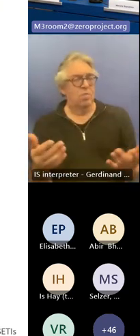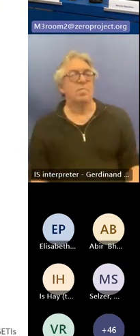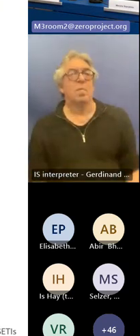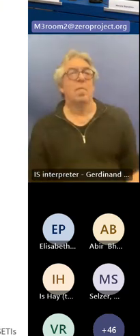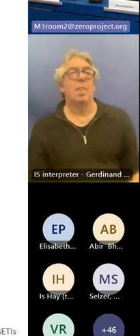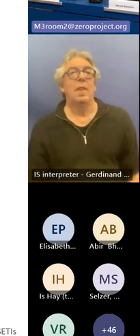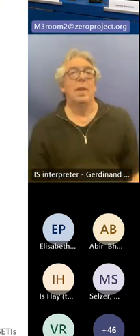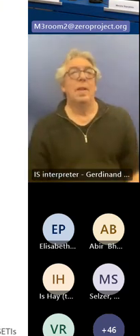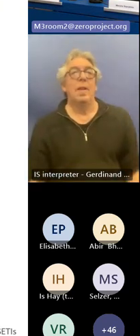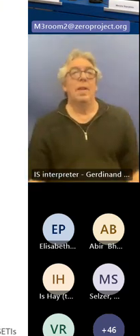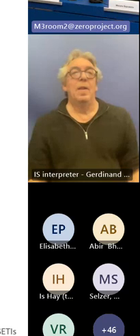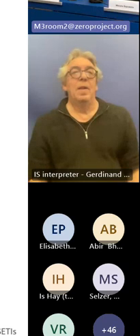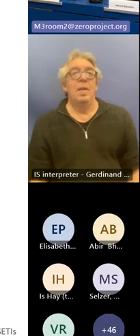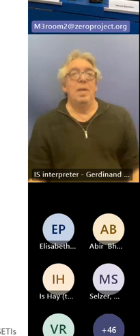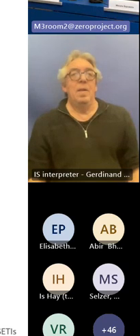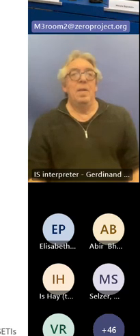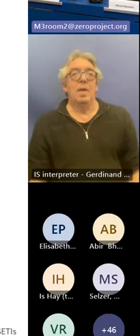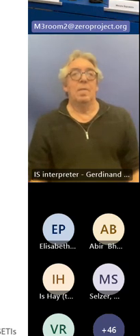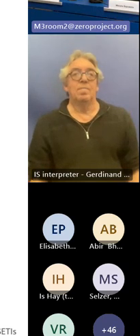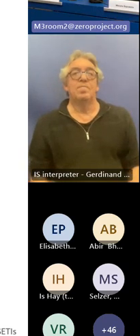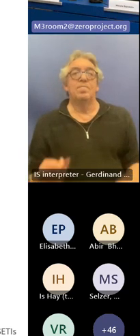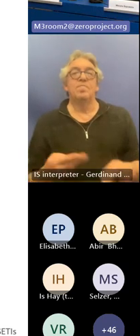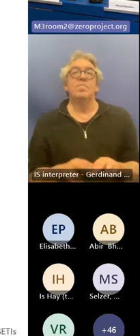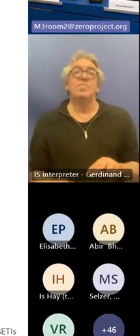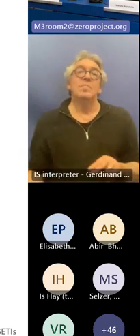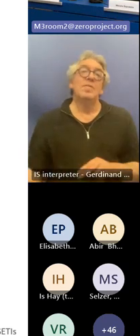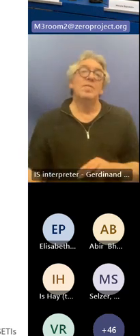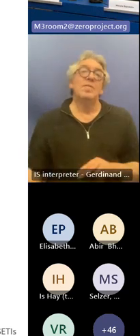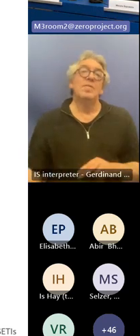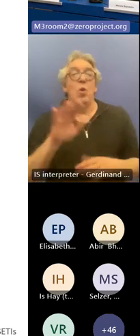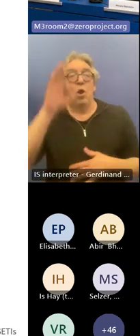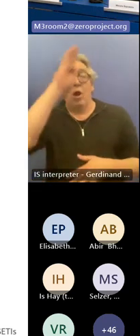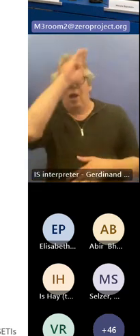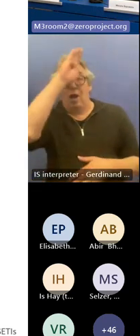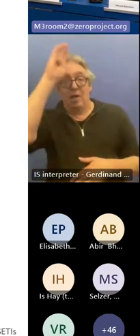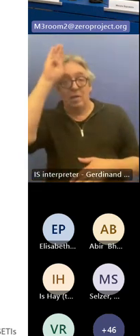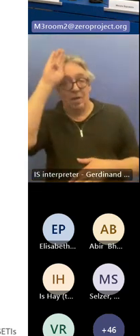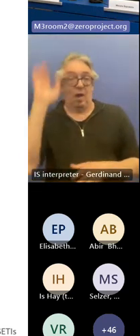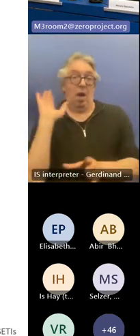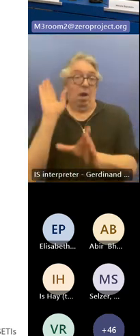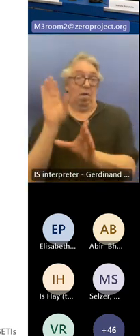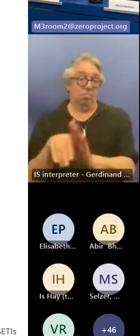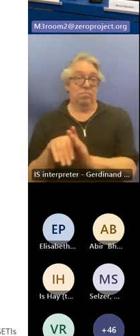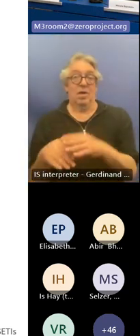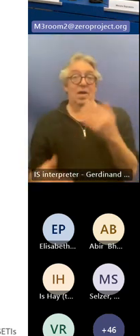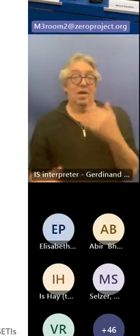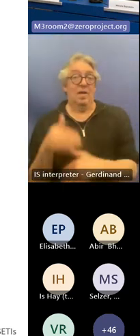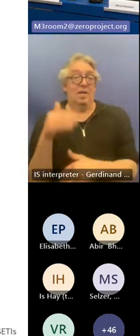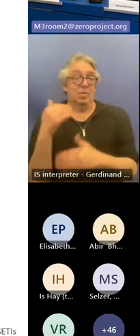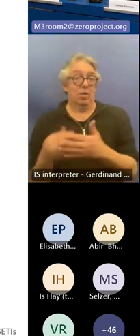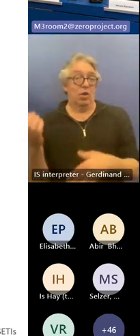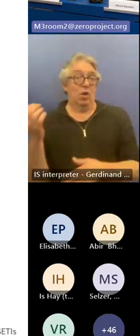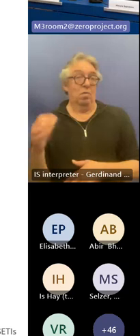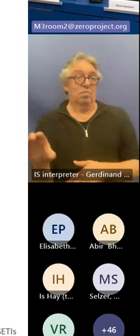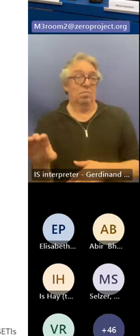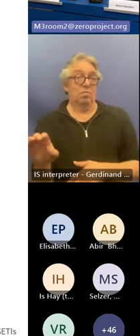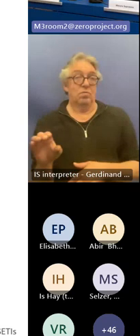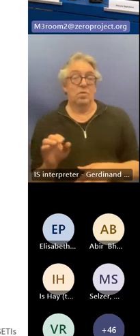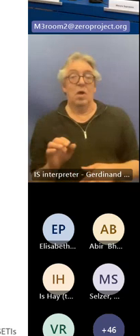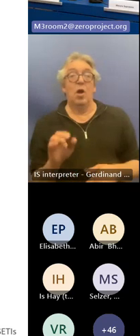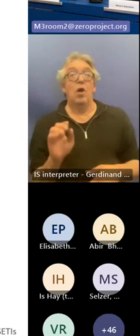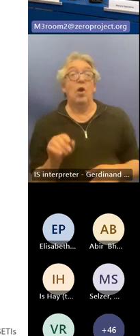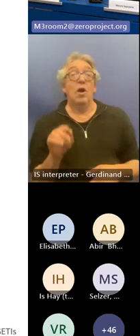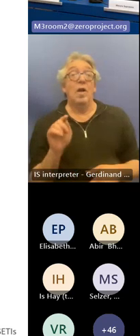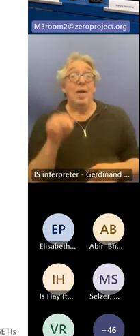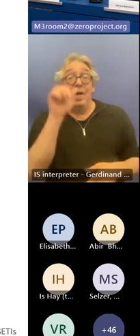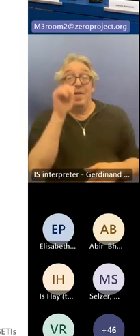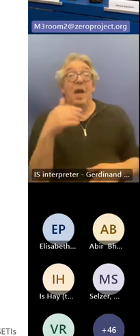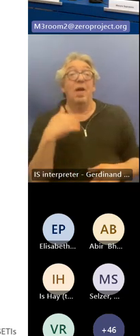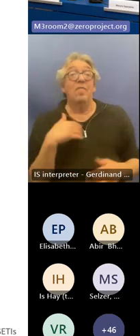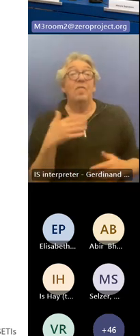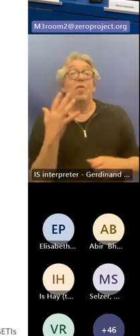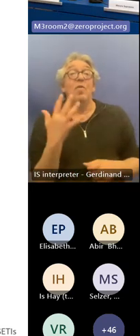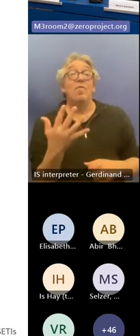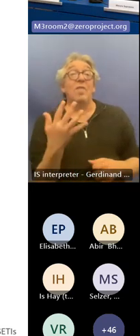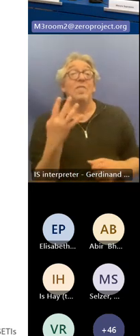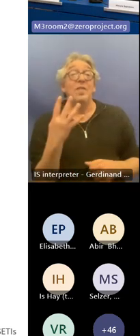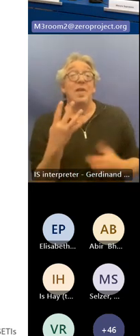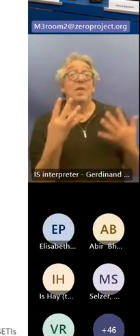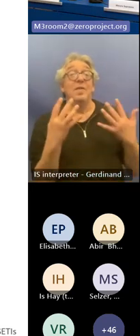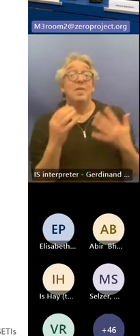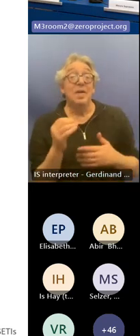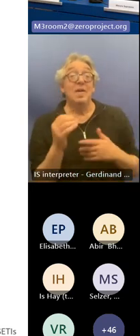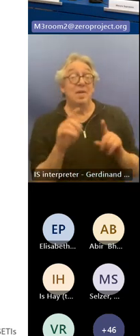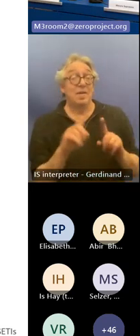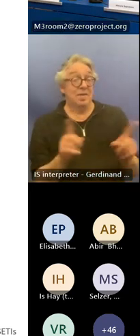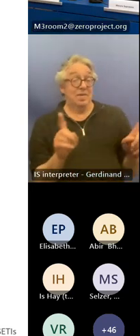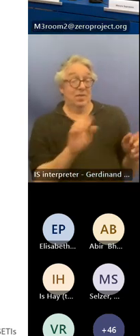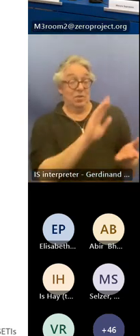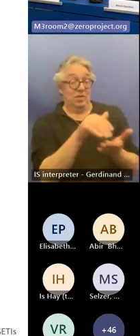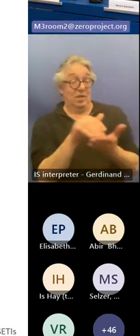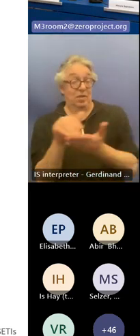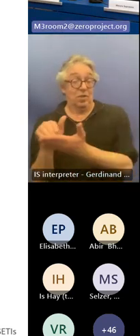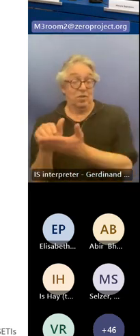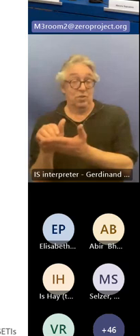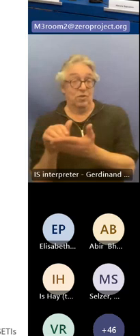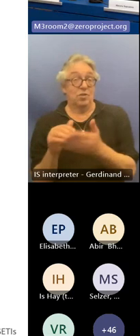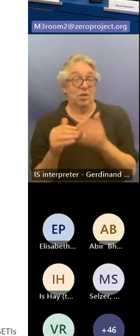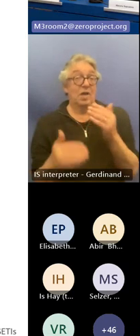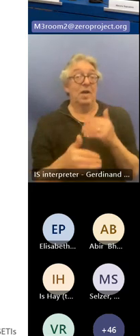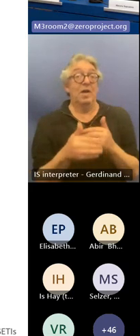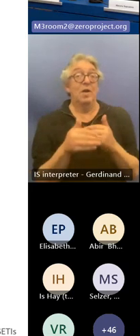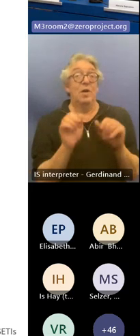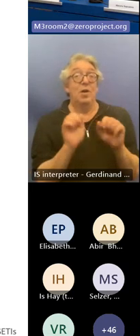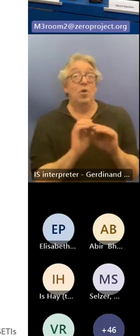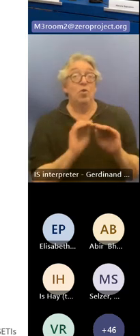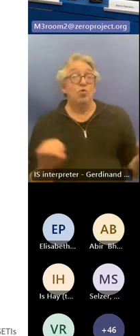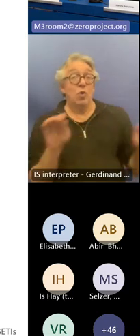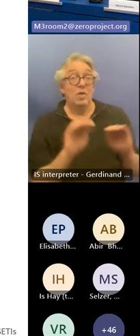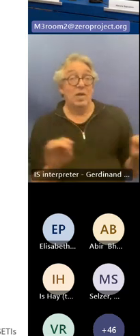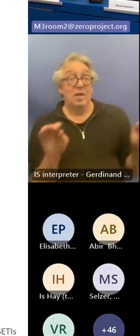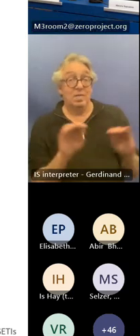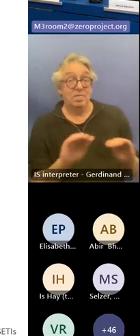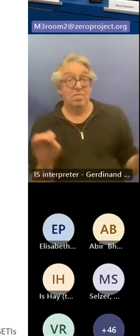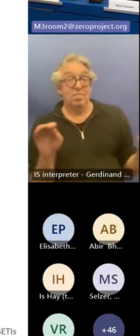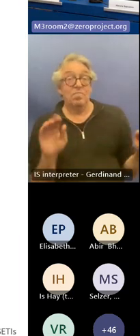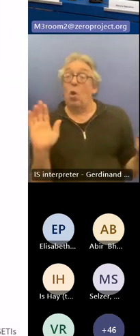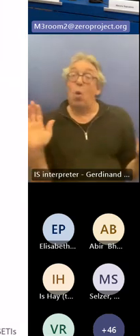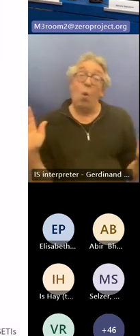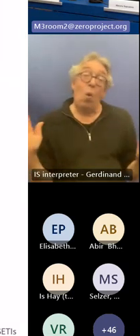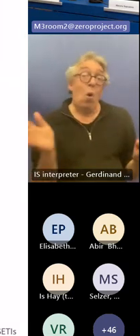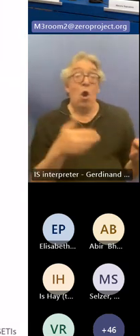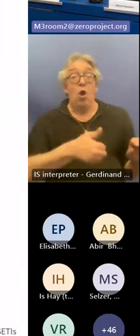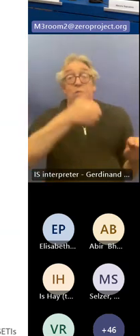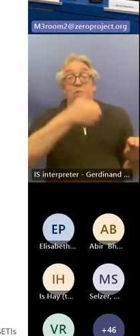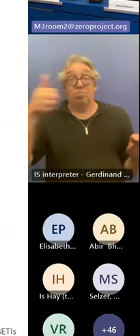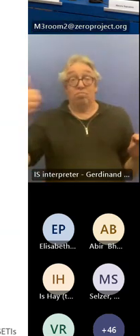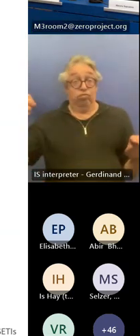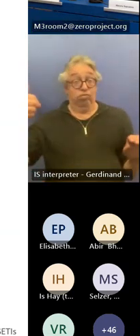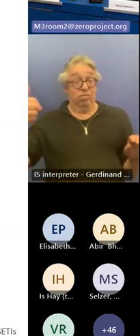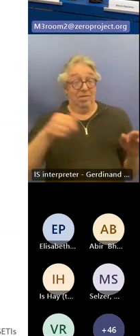National Academy. The directors and the trainers are in the capacity building program. We made… the